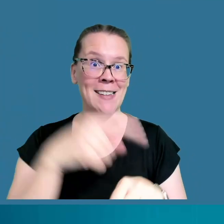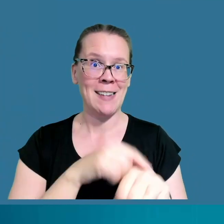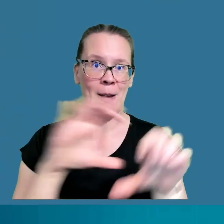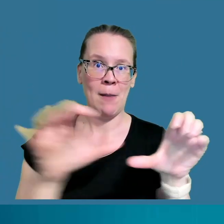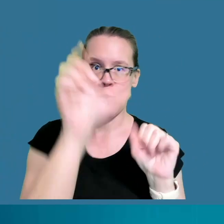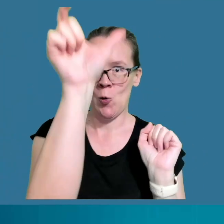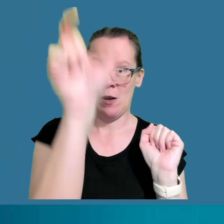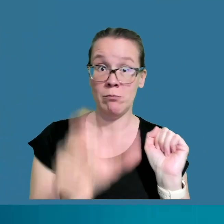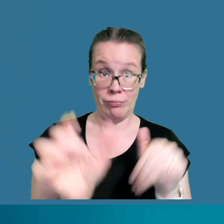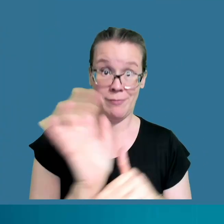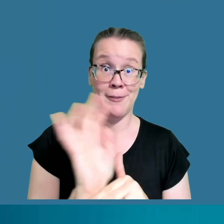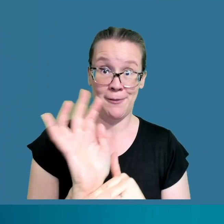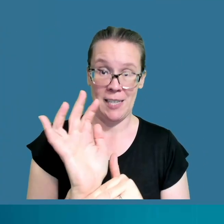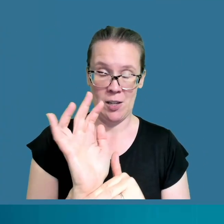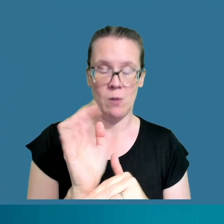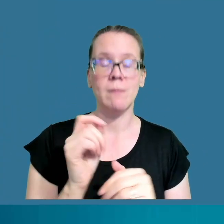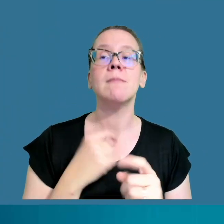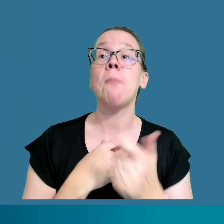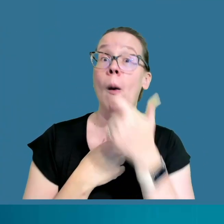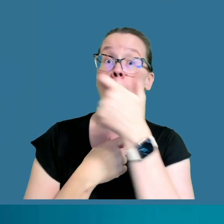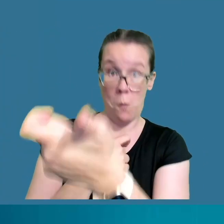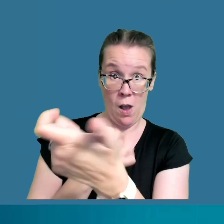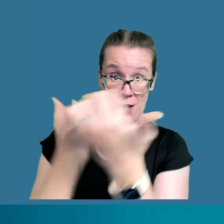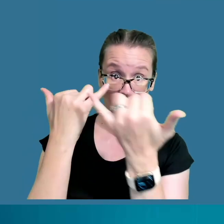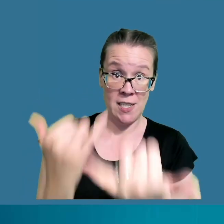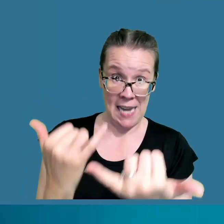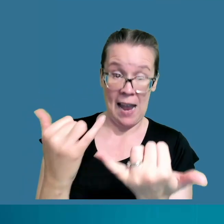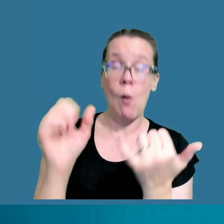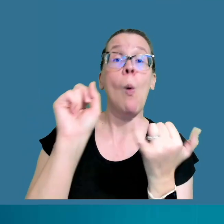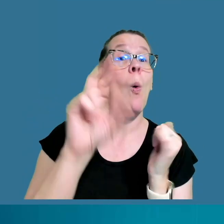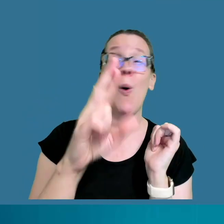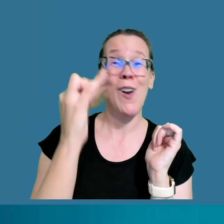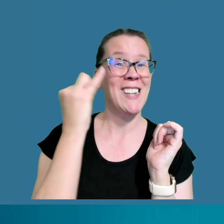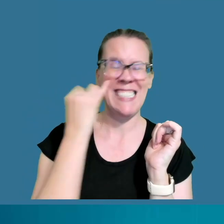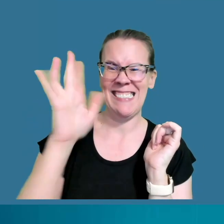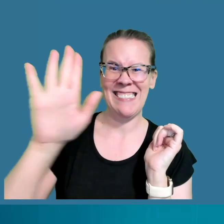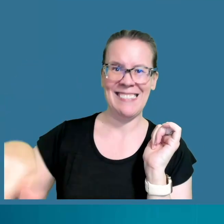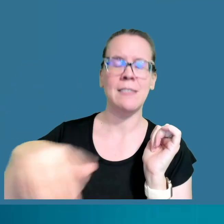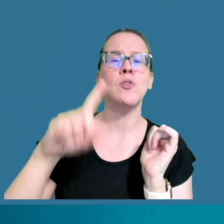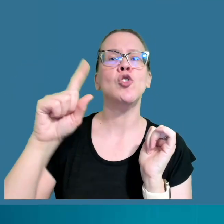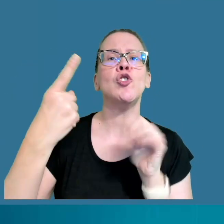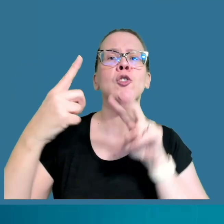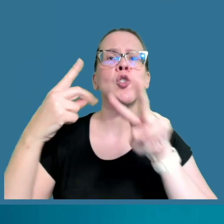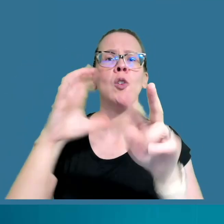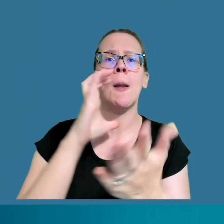are not the best. I will improve that for later, but it it's manageable. So watch that video.